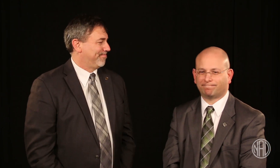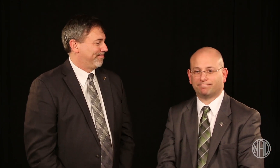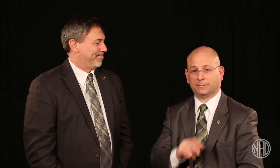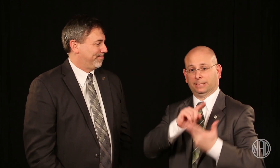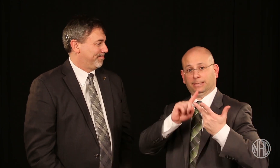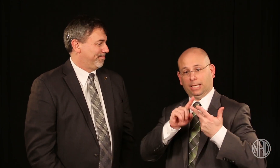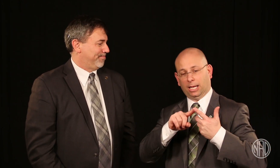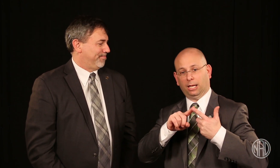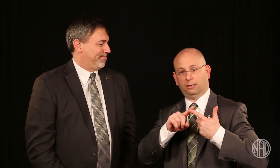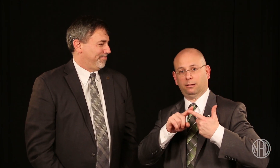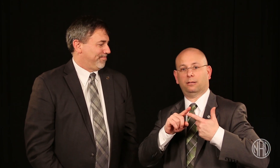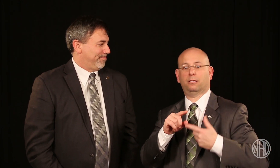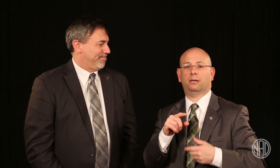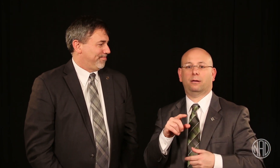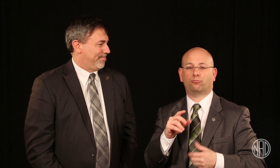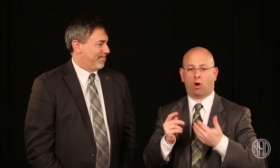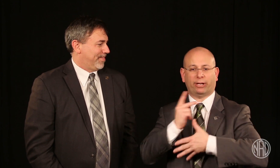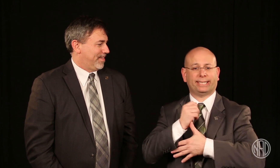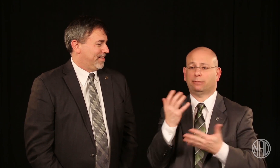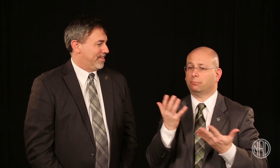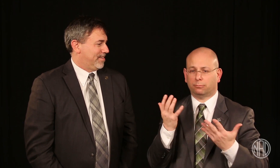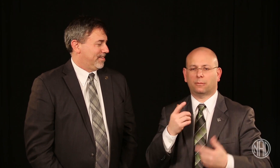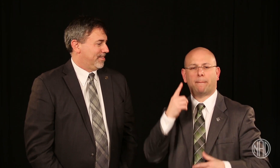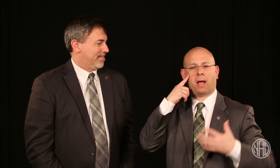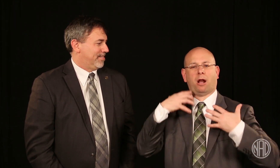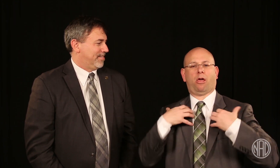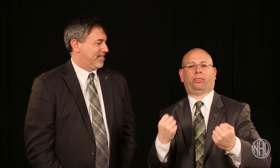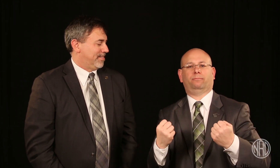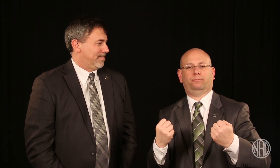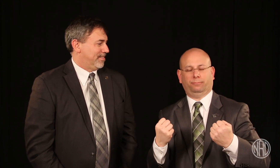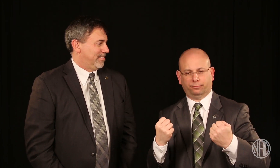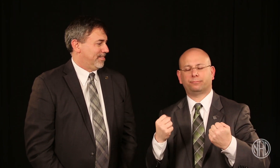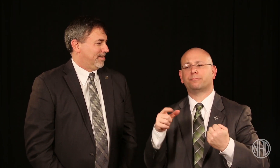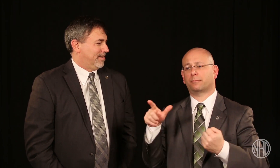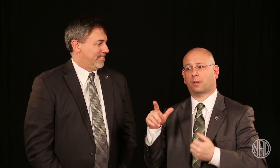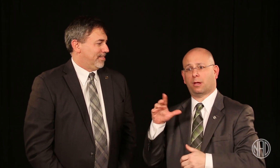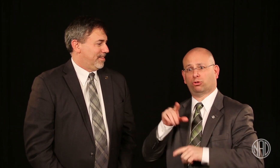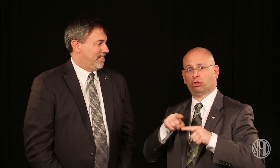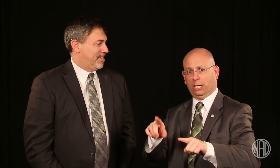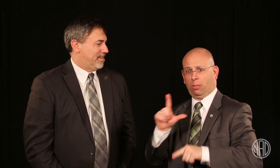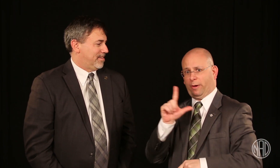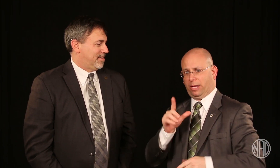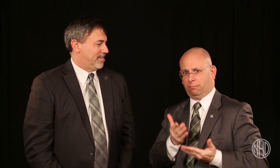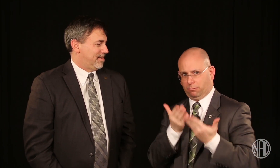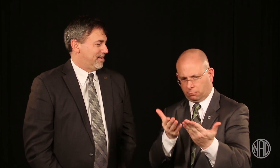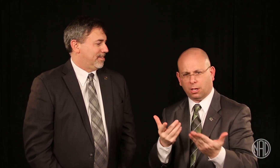The second priority addresses mental health. During the Conference in Louisville